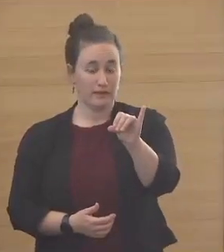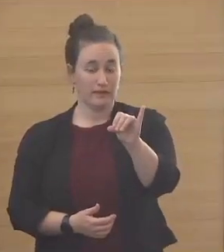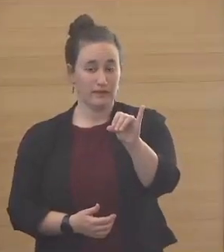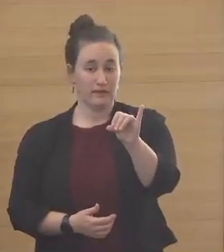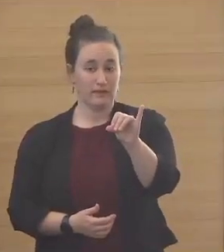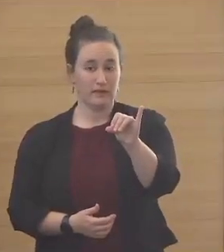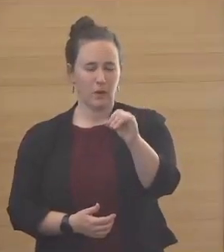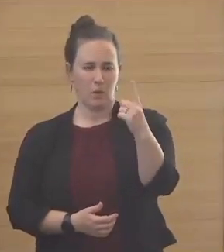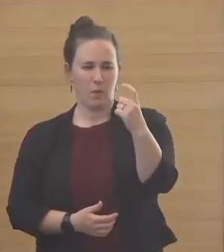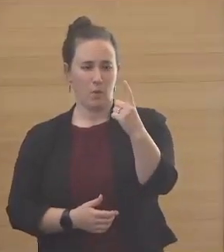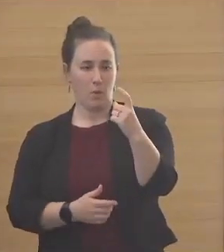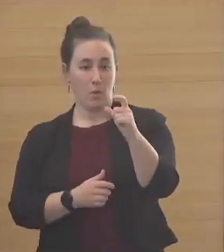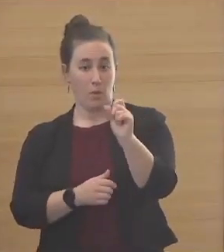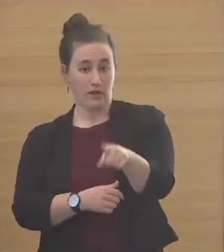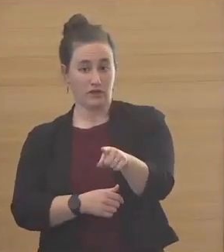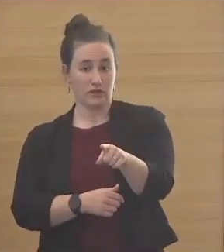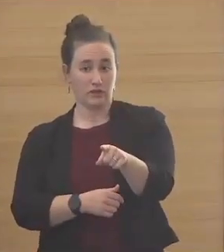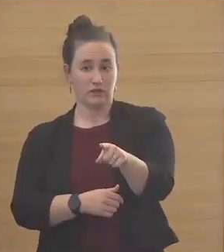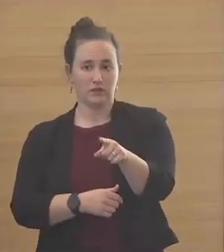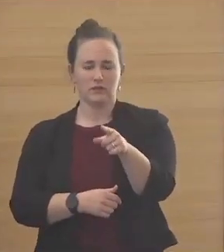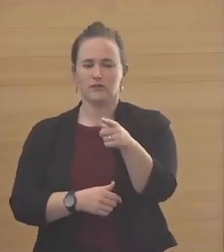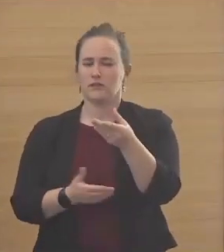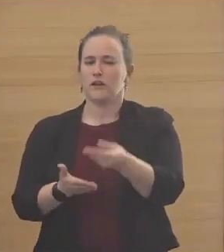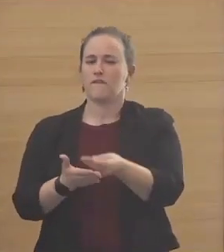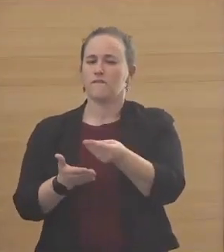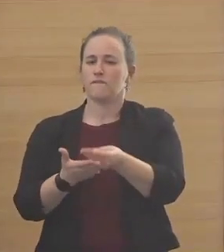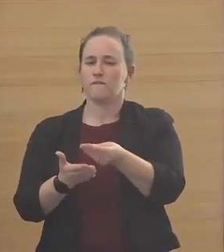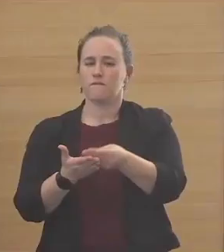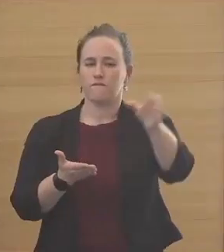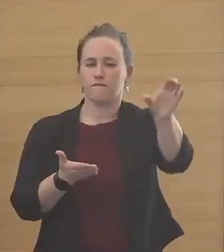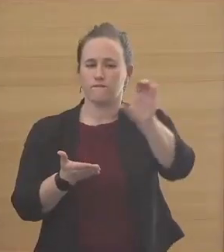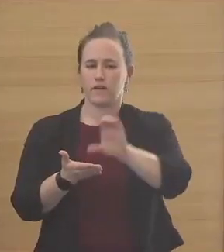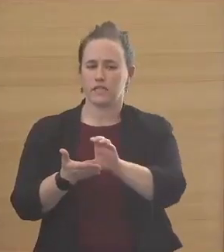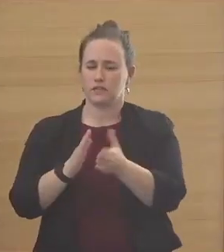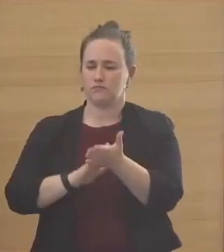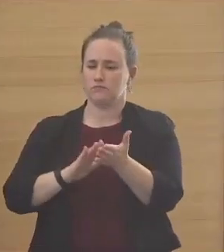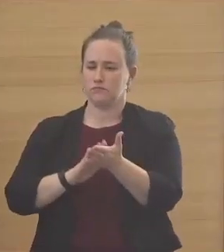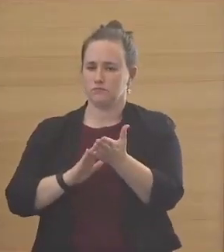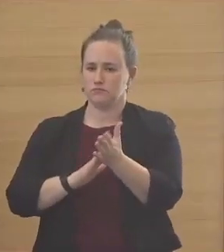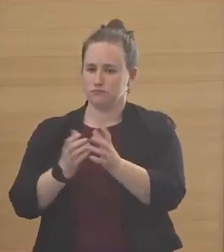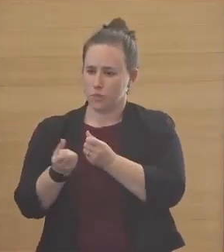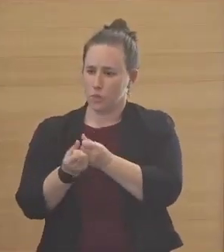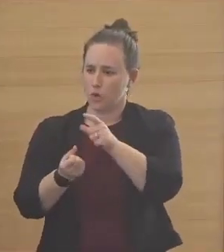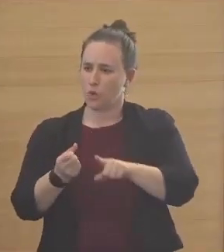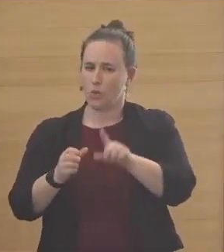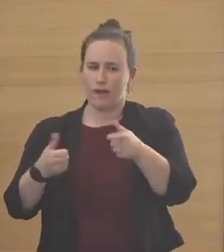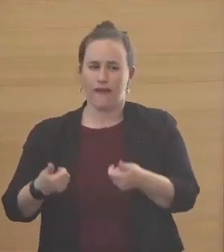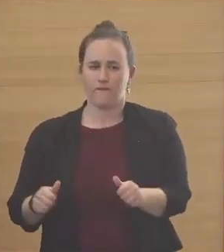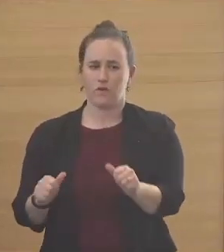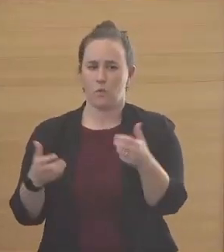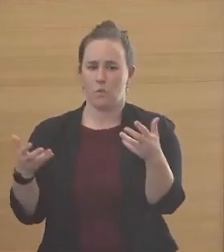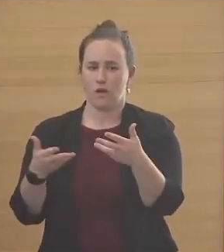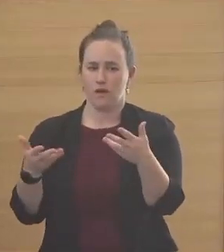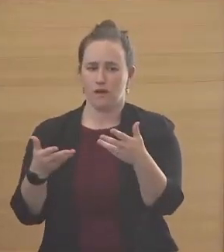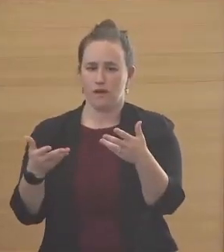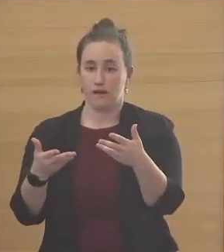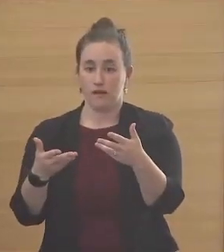One last question is just what funding streams are keeping your efforts going? Particularly our campaign?